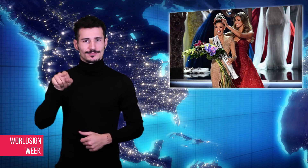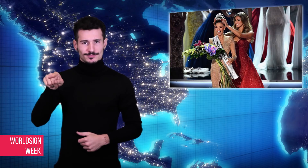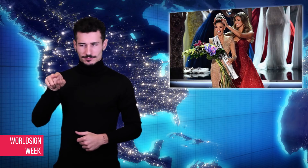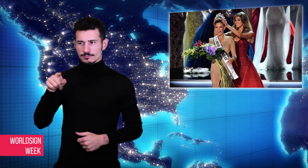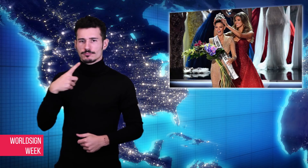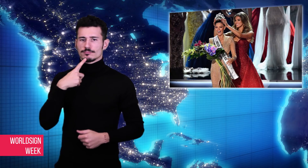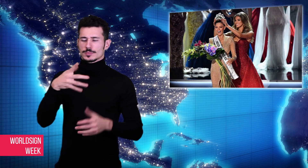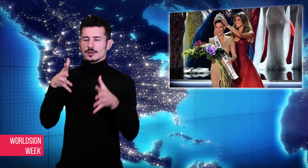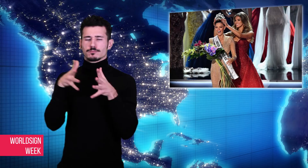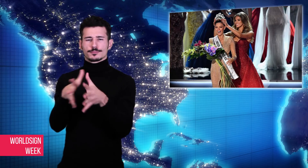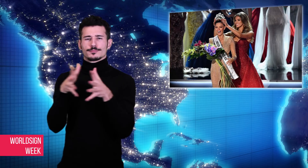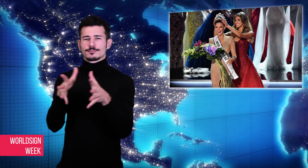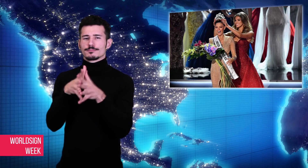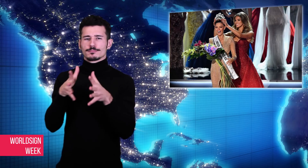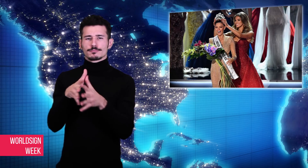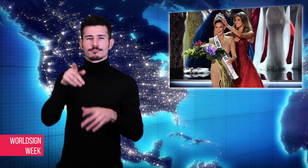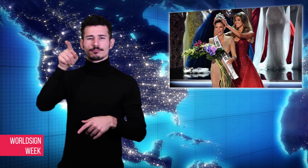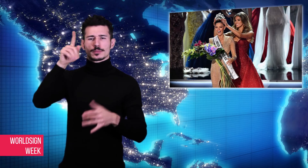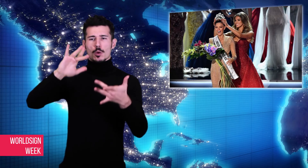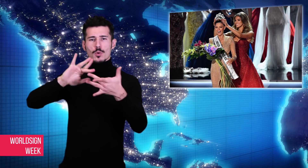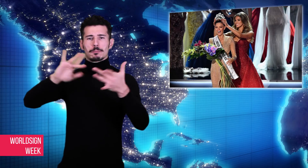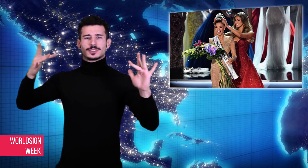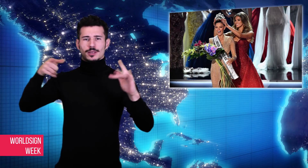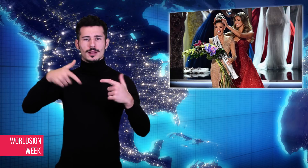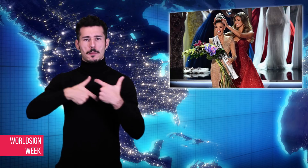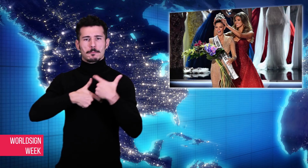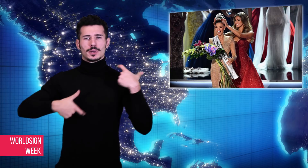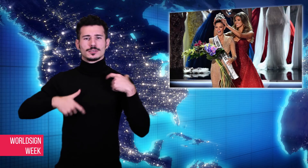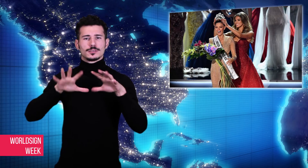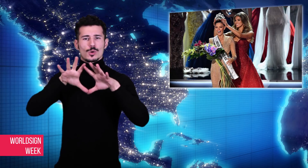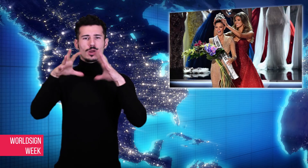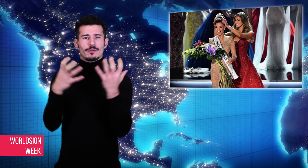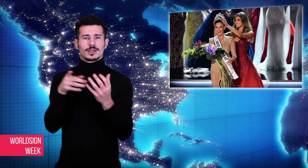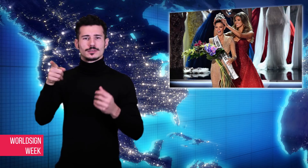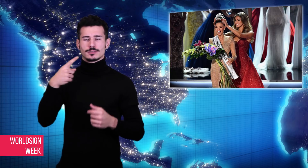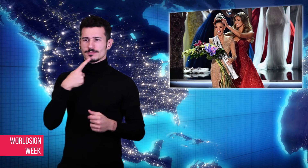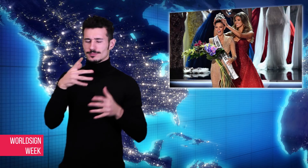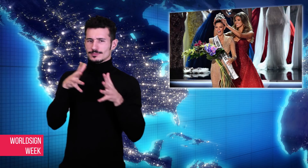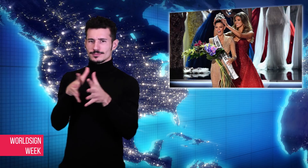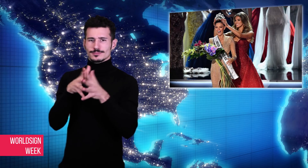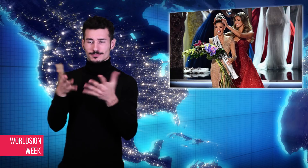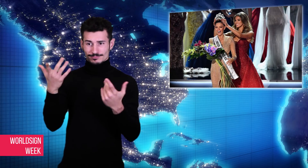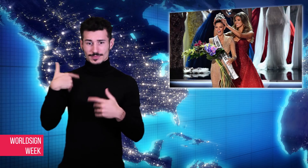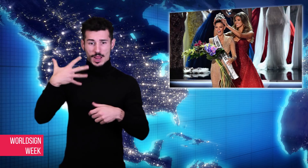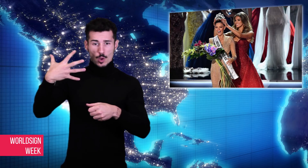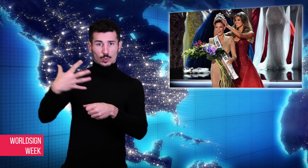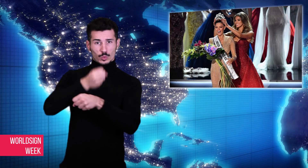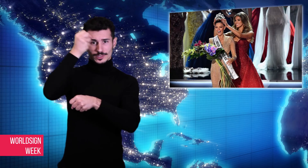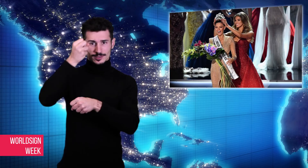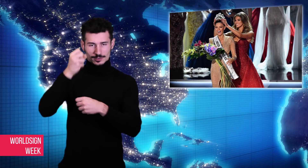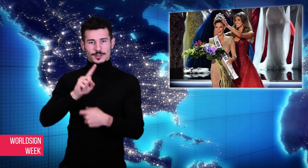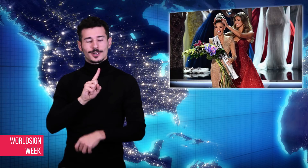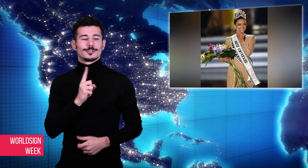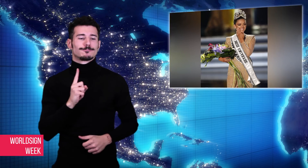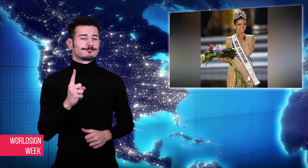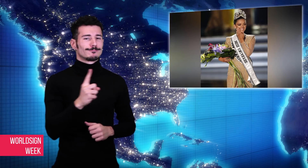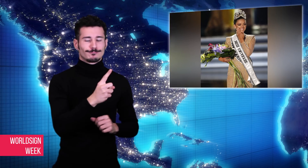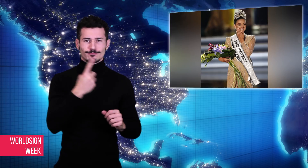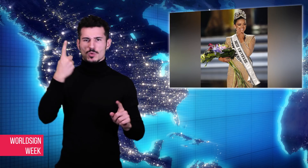was quoted on the Miss Universe website that she was hijacked and held at gun-